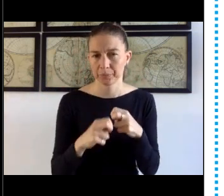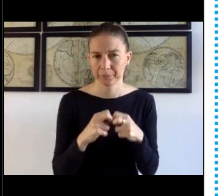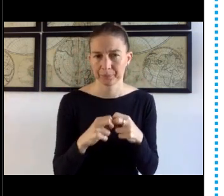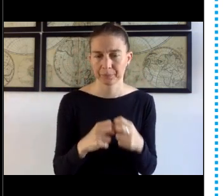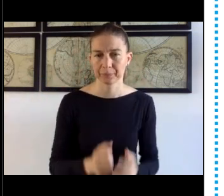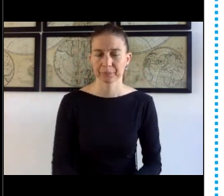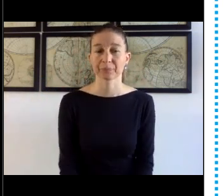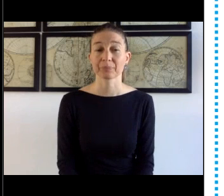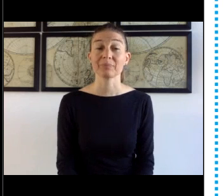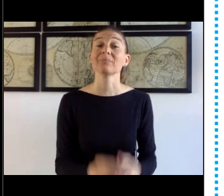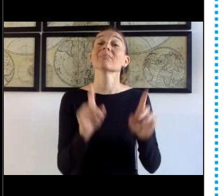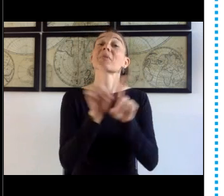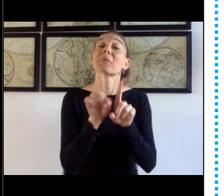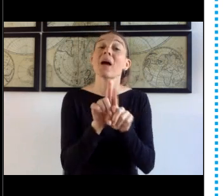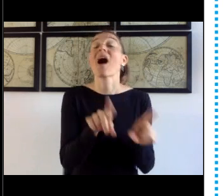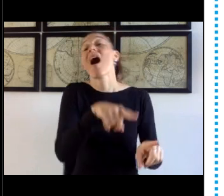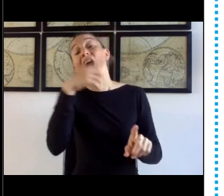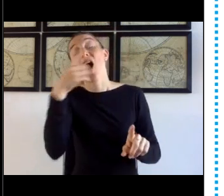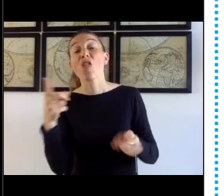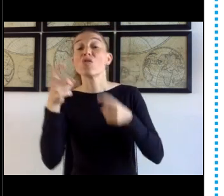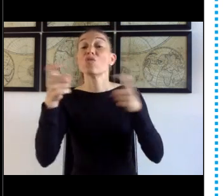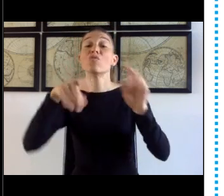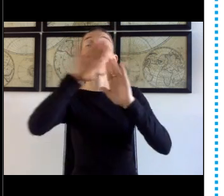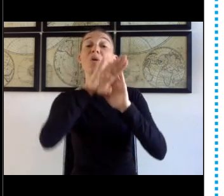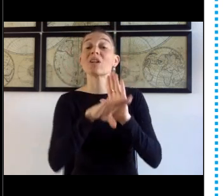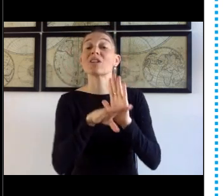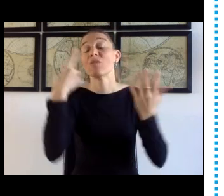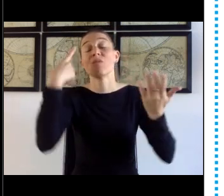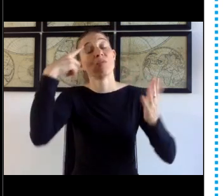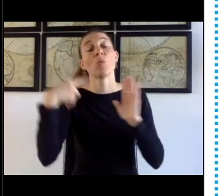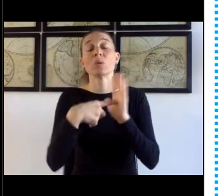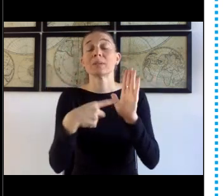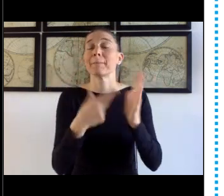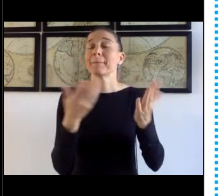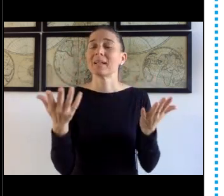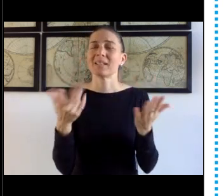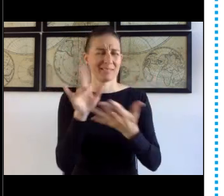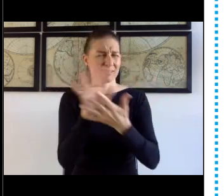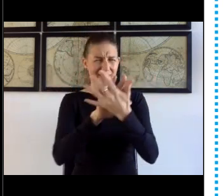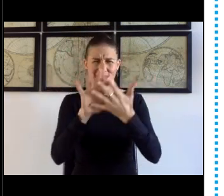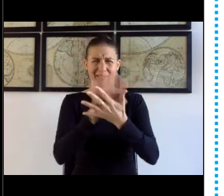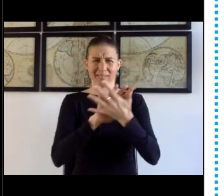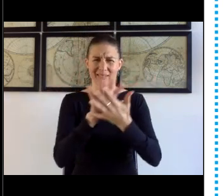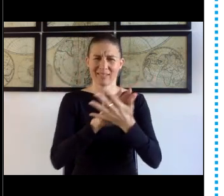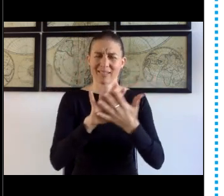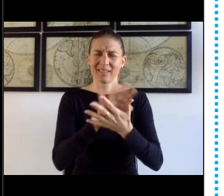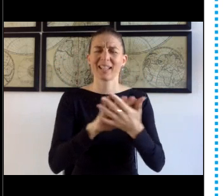For example, it isn't clear when we talk about guide dogs or service animals.